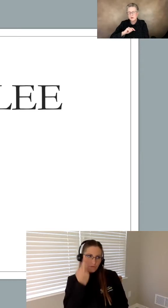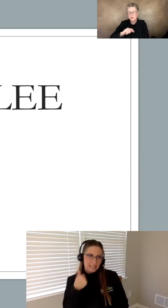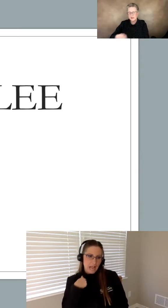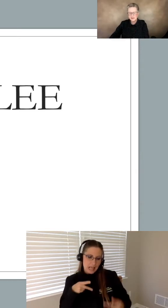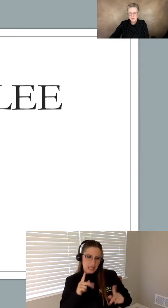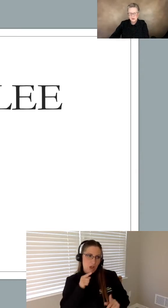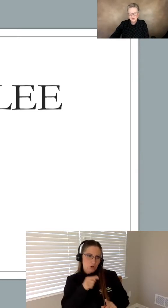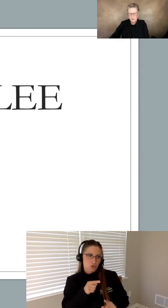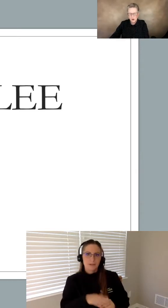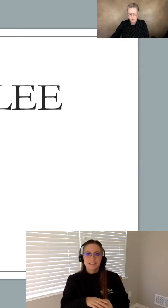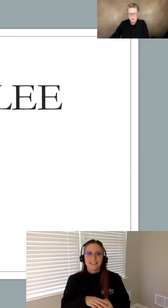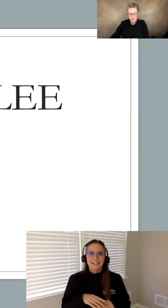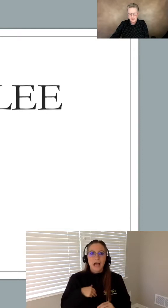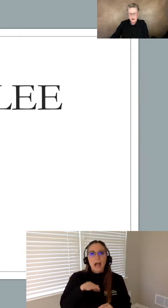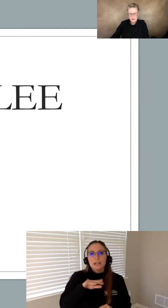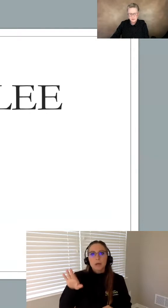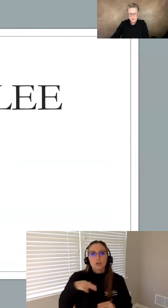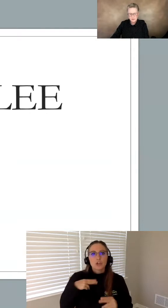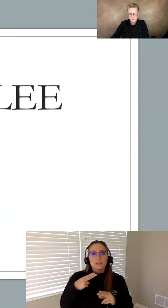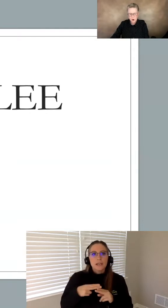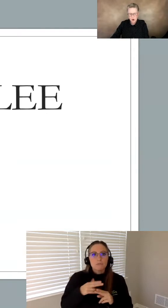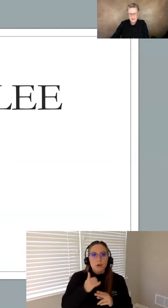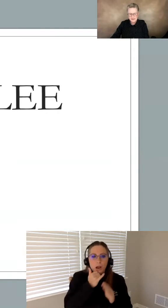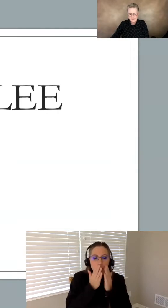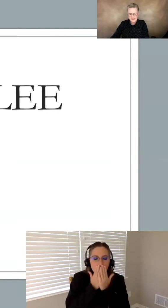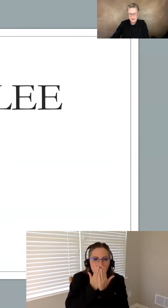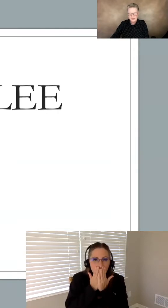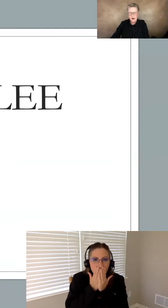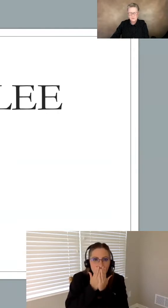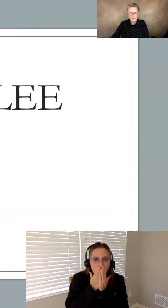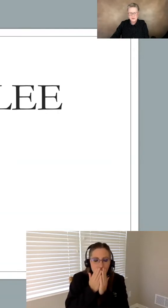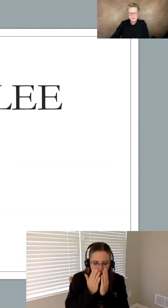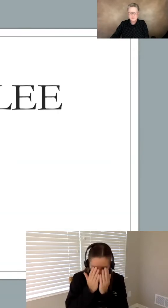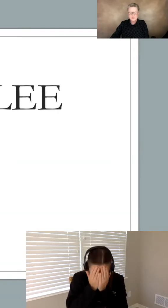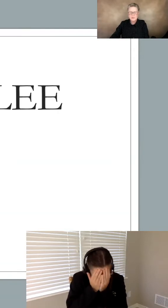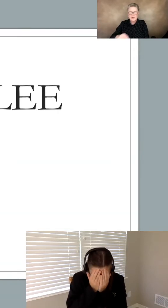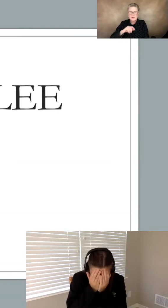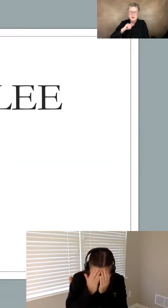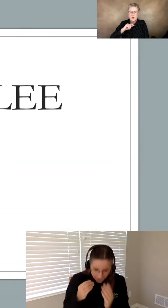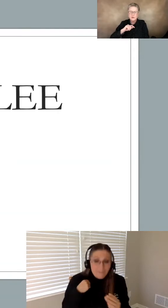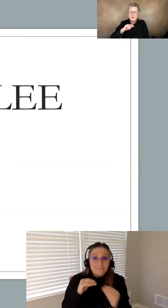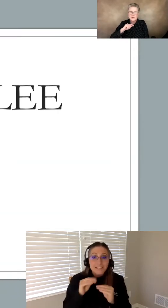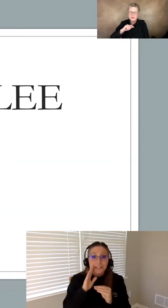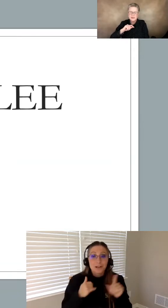I just spelled her name wrong, oh my gosh, that's wrong, that's sick, I'll fix it, the only reason that